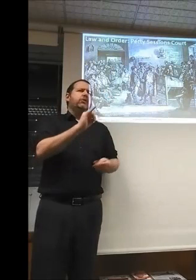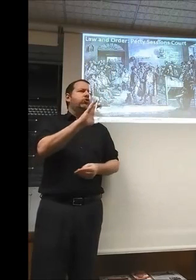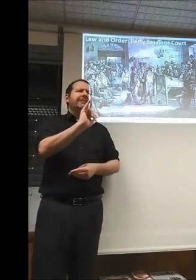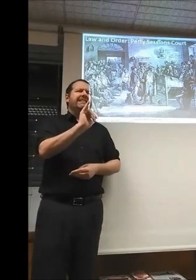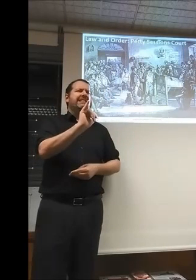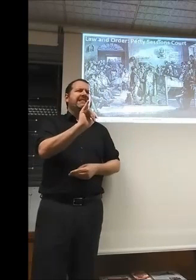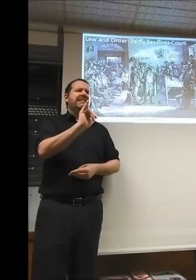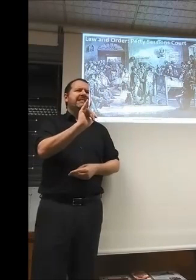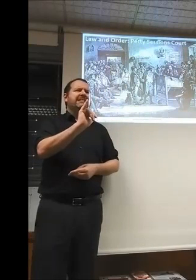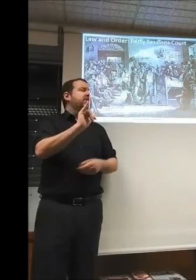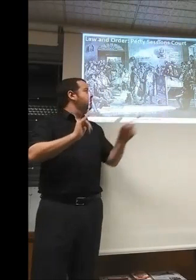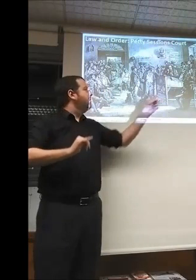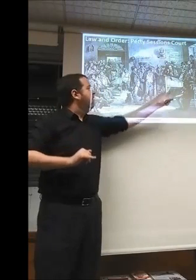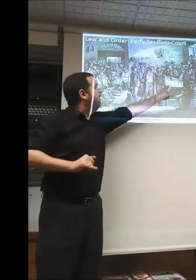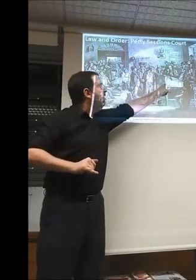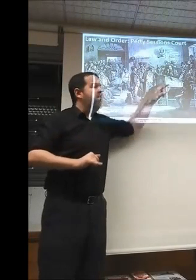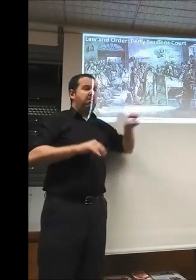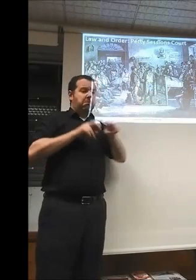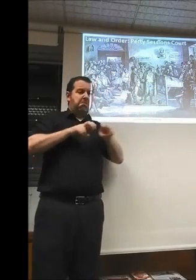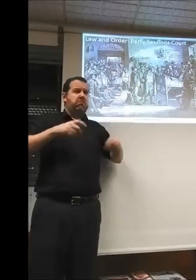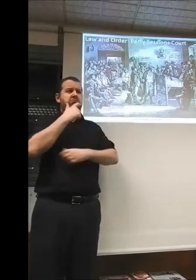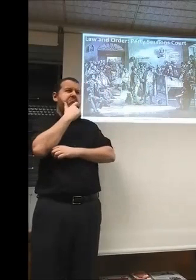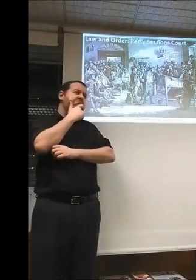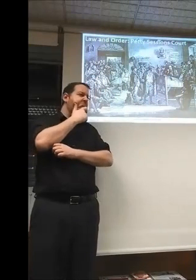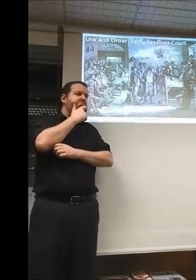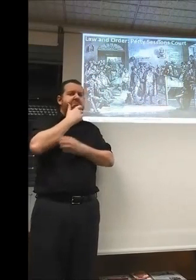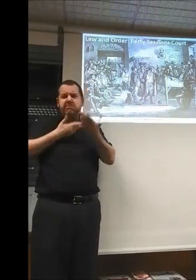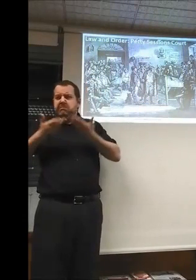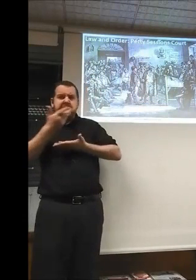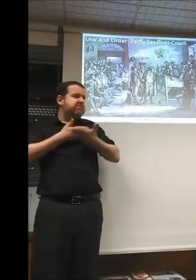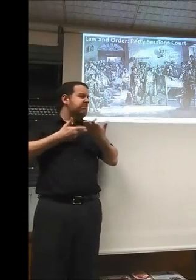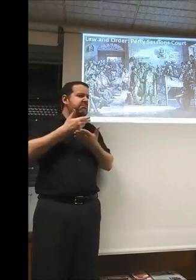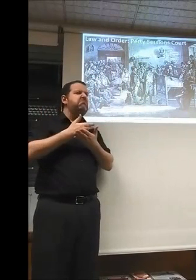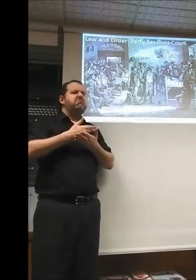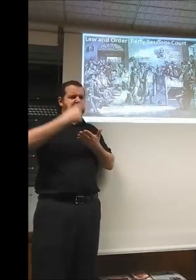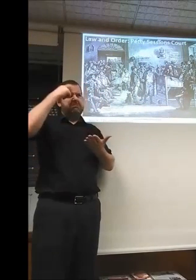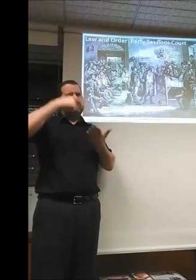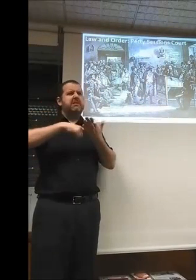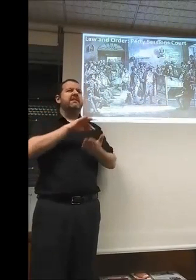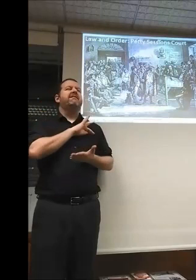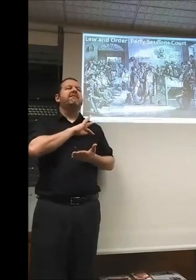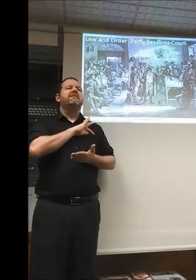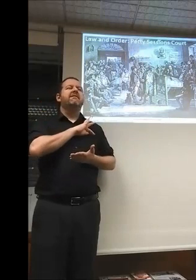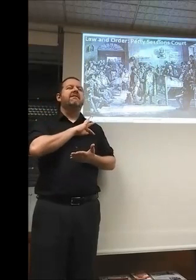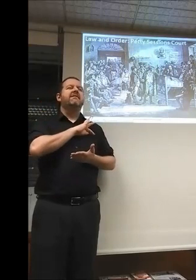So the petty session court never needed a jury, they would just discuss it between themselves